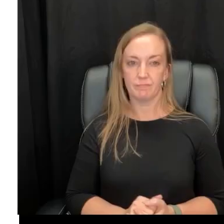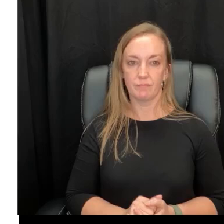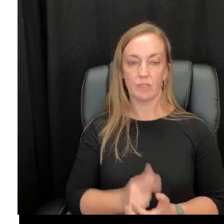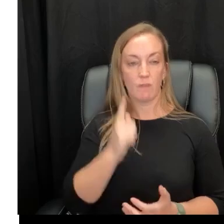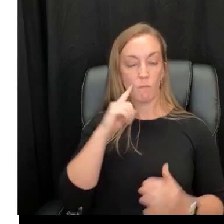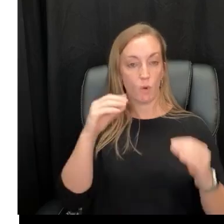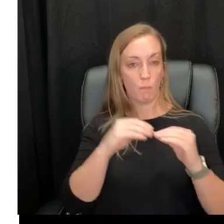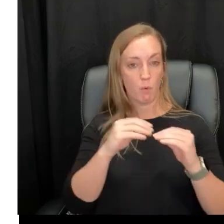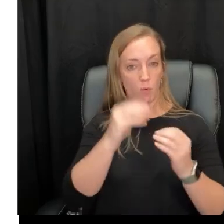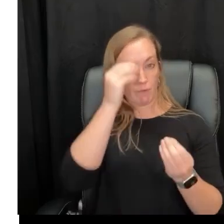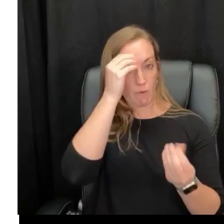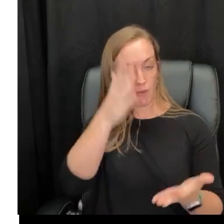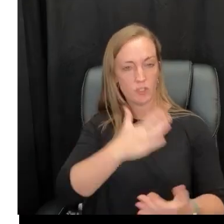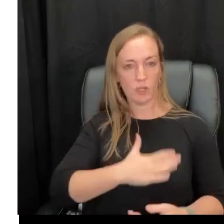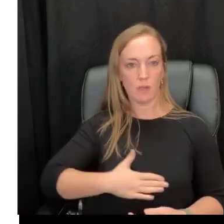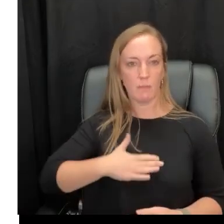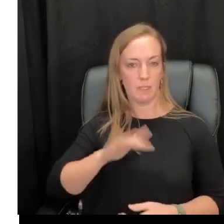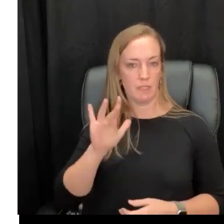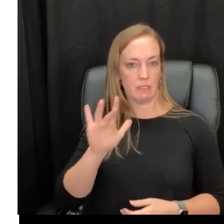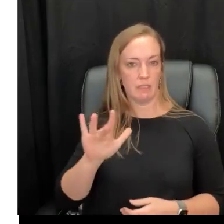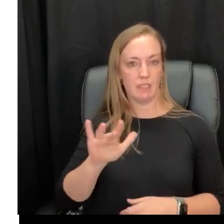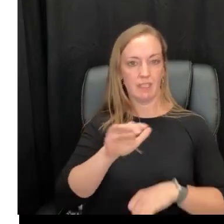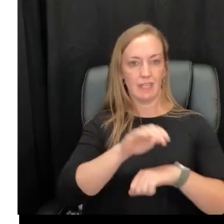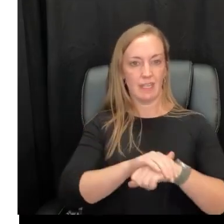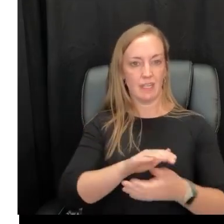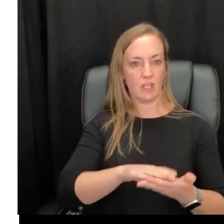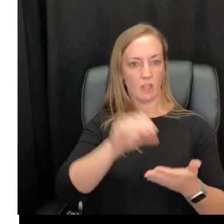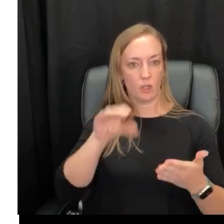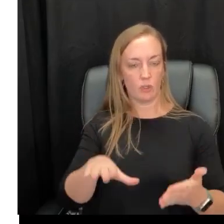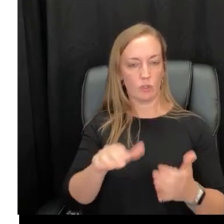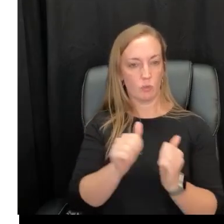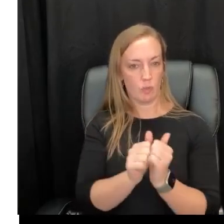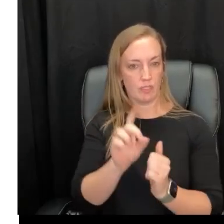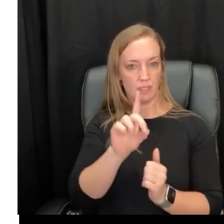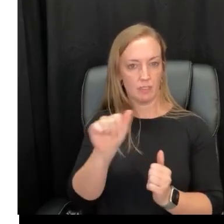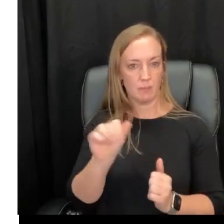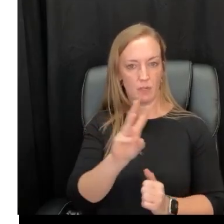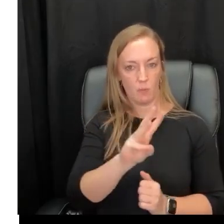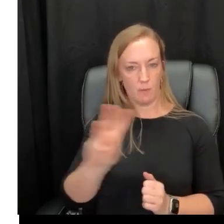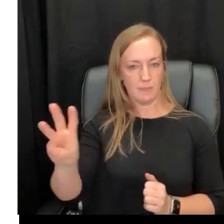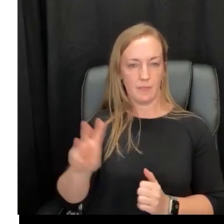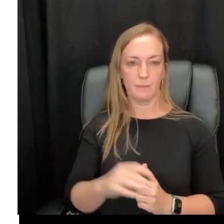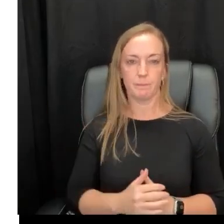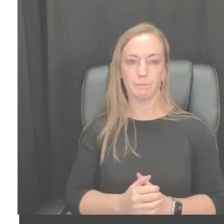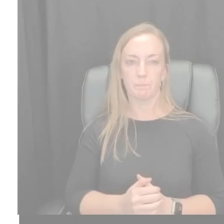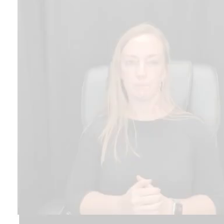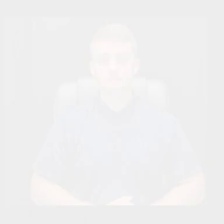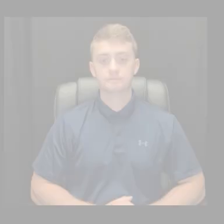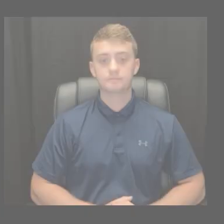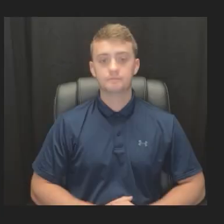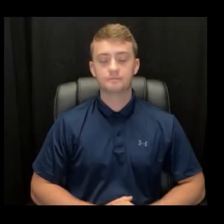For more information, please visit the English learners with disabilities website.